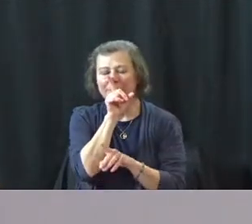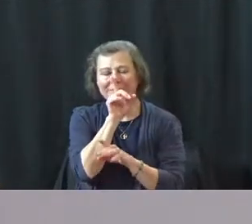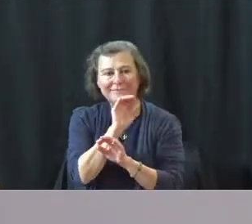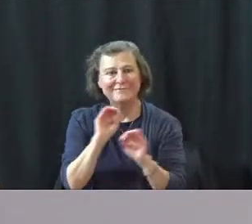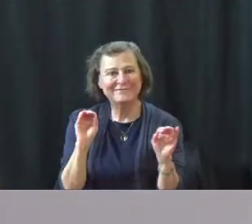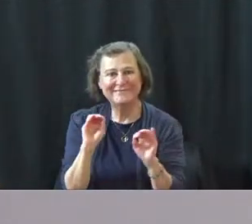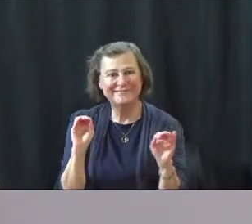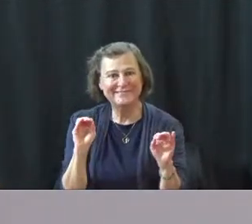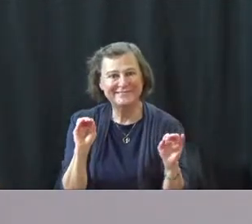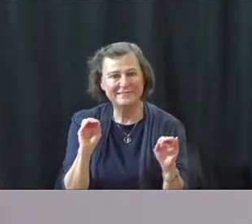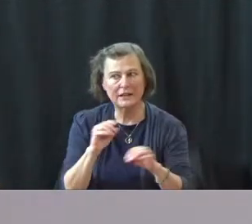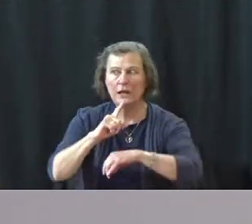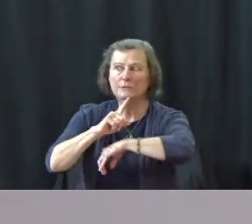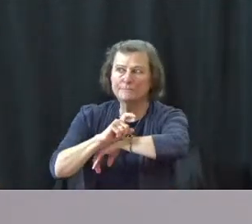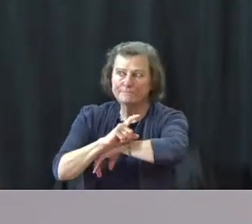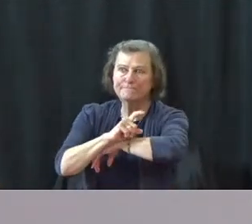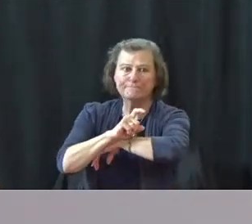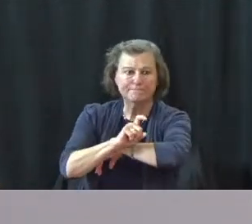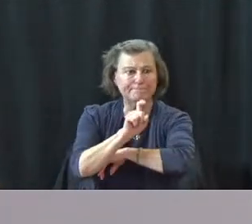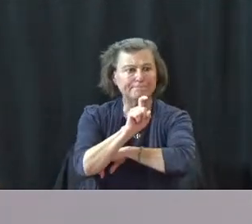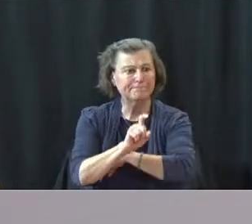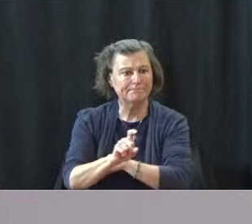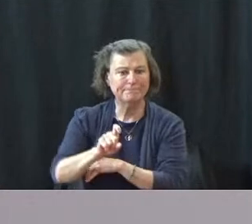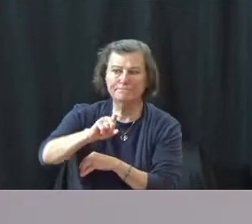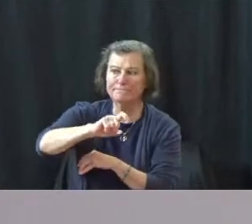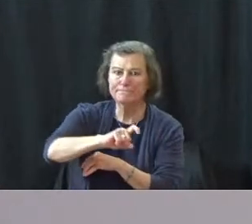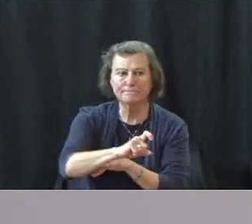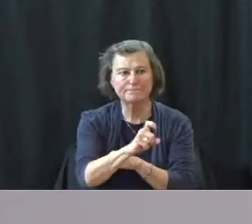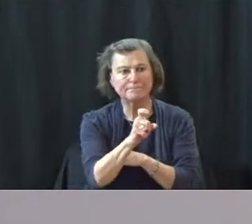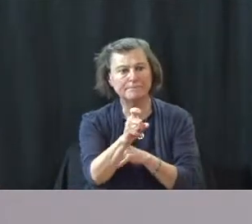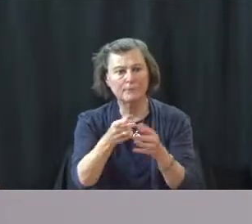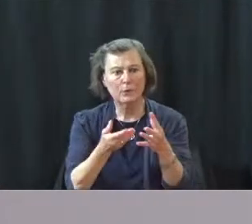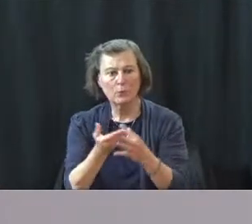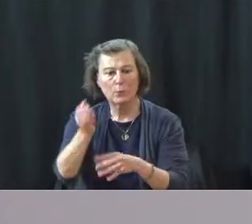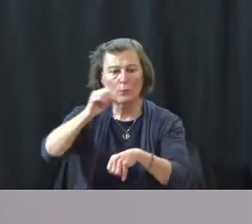Off went furry caterpillar, o’er the rocks and leaves.